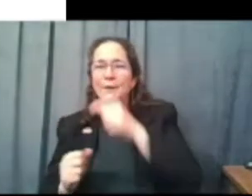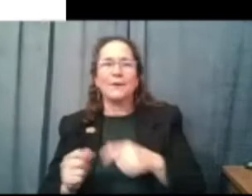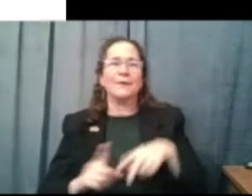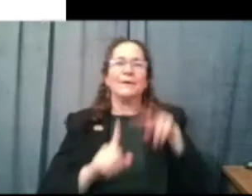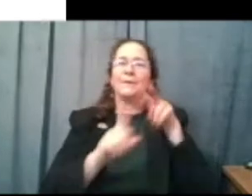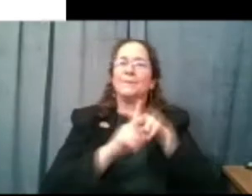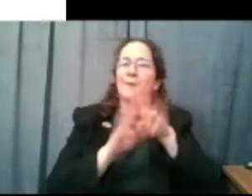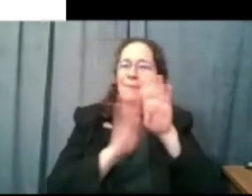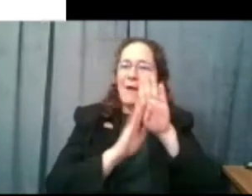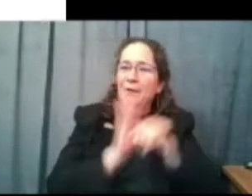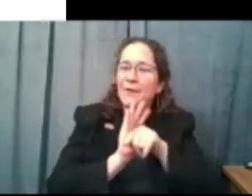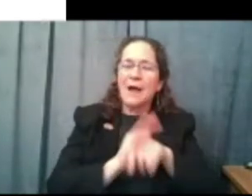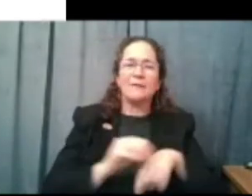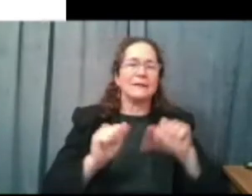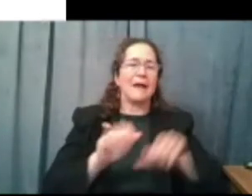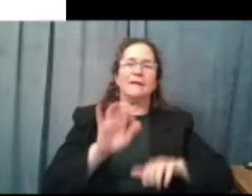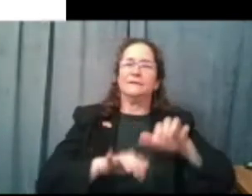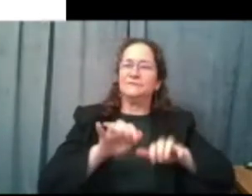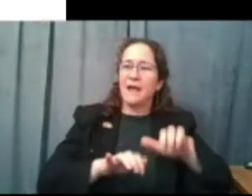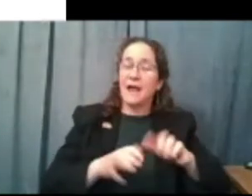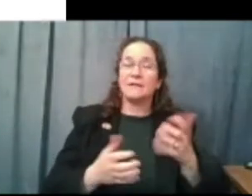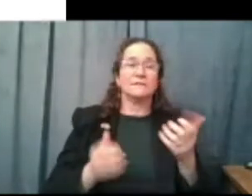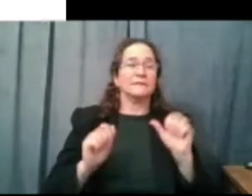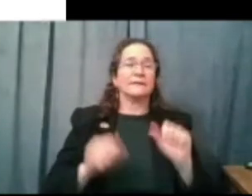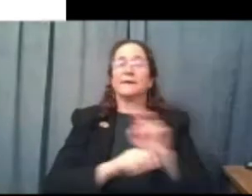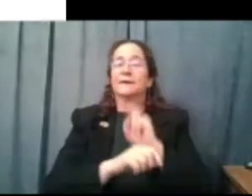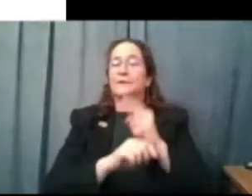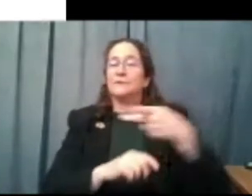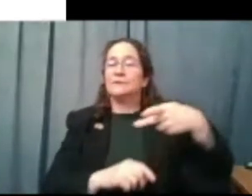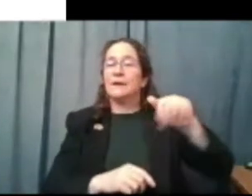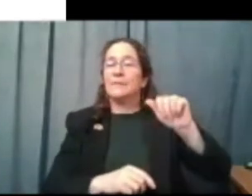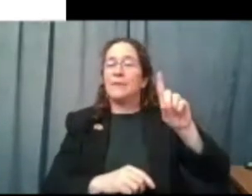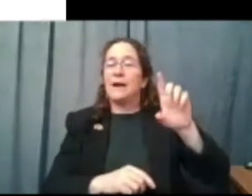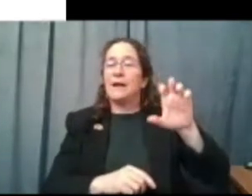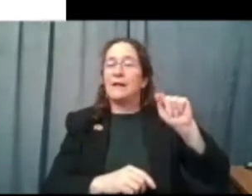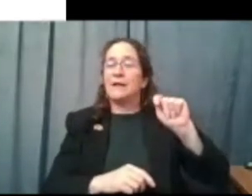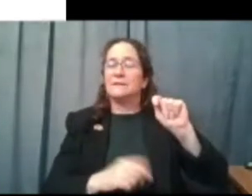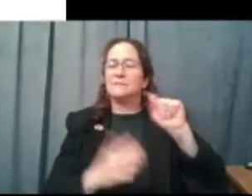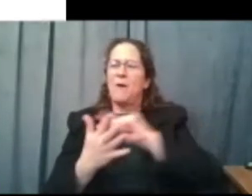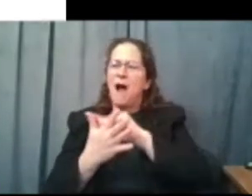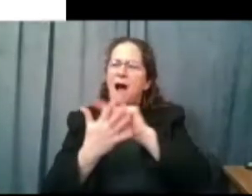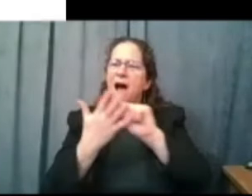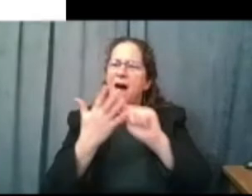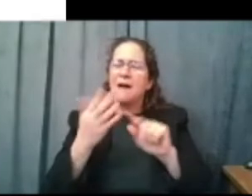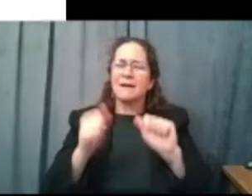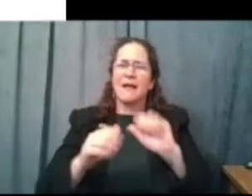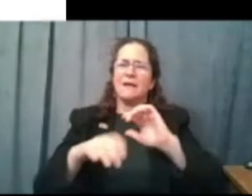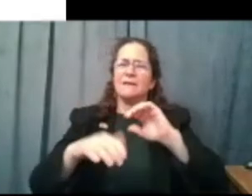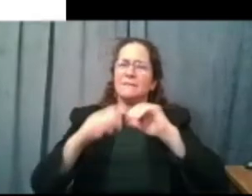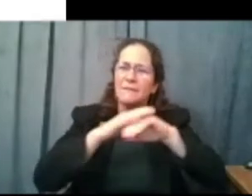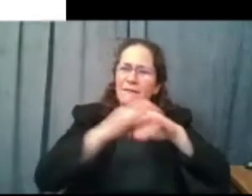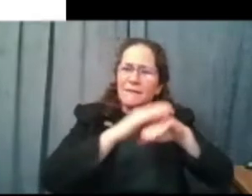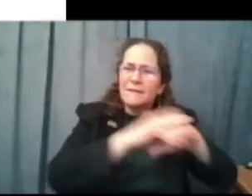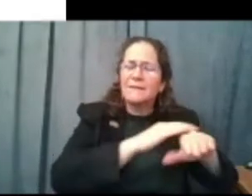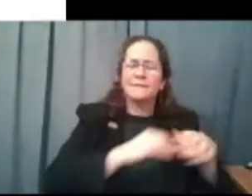use the Padlet if you'd like. So with that said, Heidi, if you've got something to add,